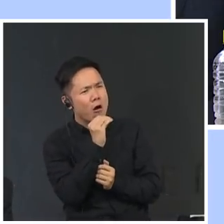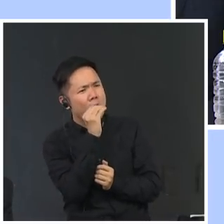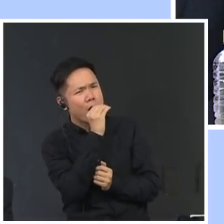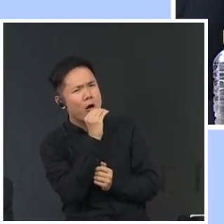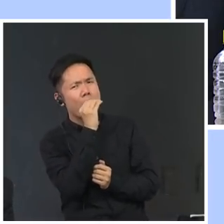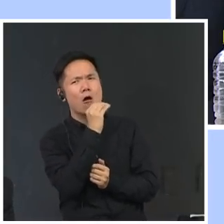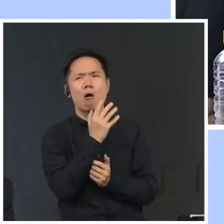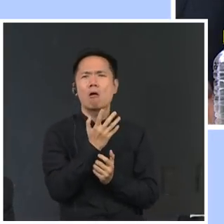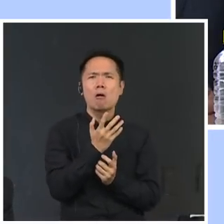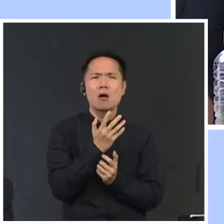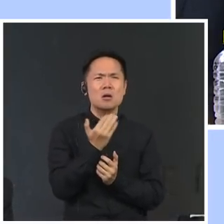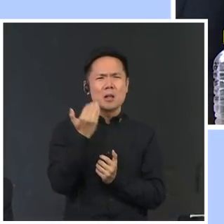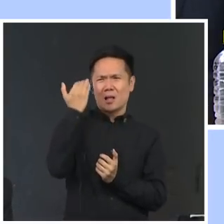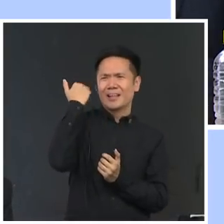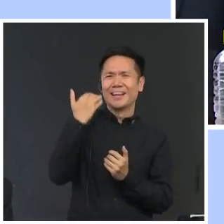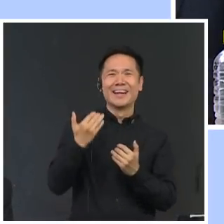And so the mother changed the daughter's schooling from